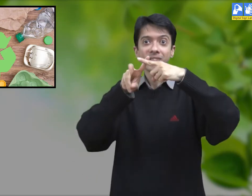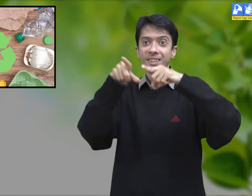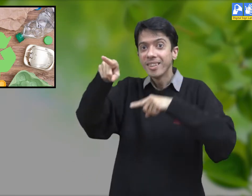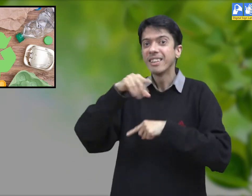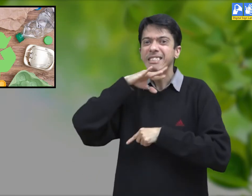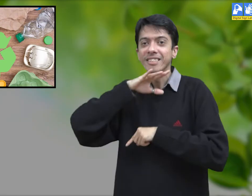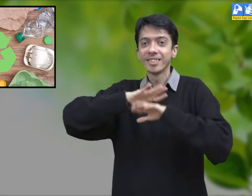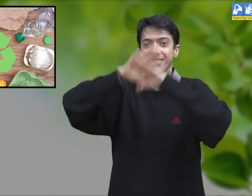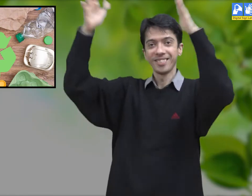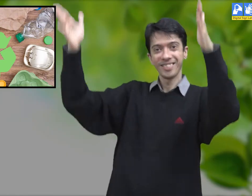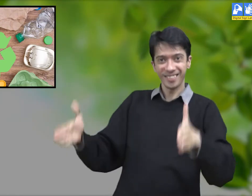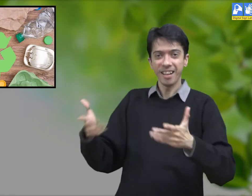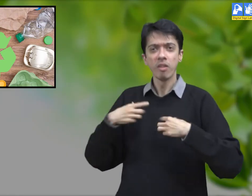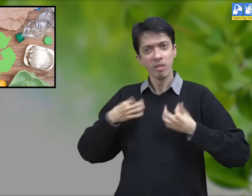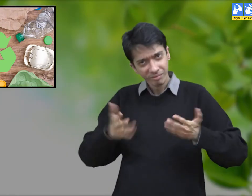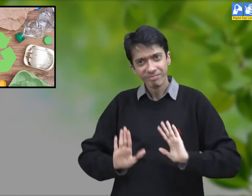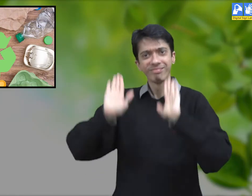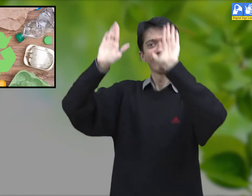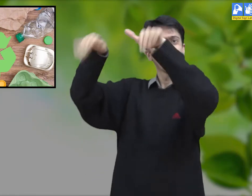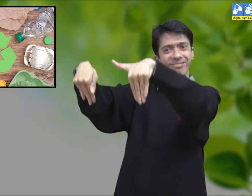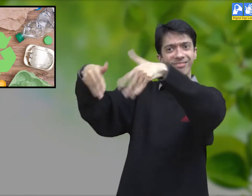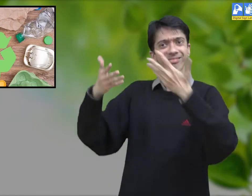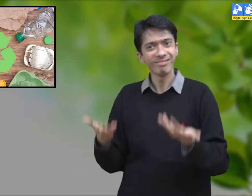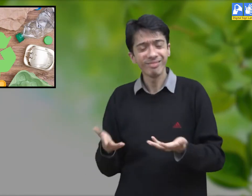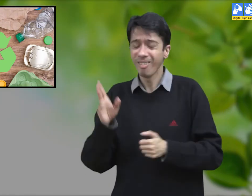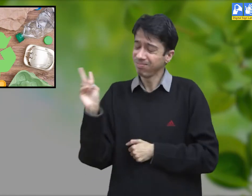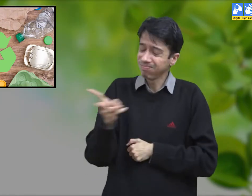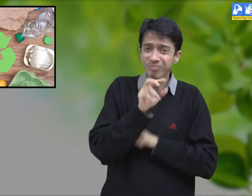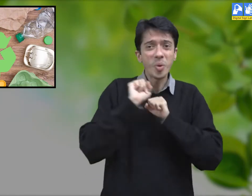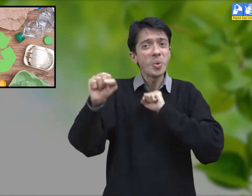We can also use old clothes as a cover for TV.